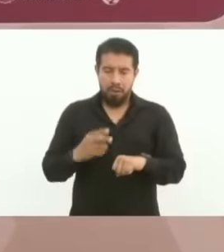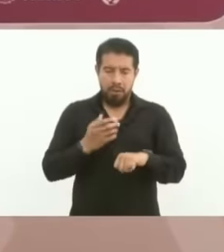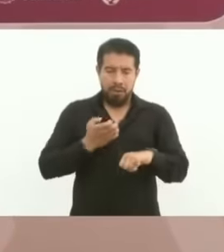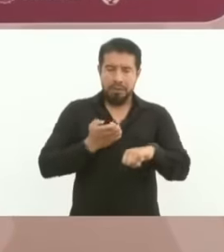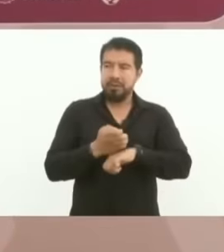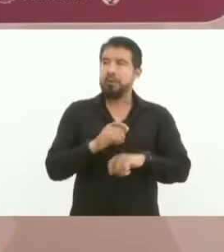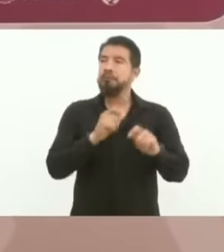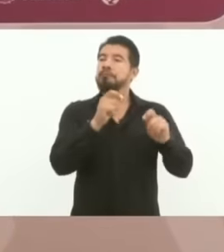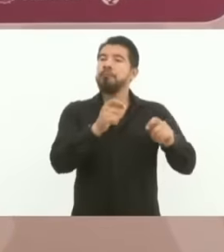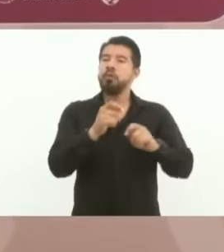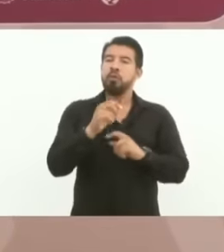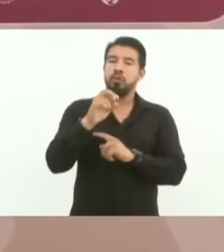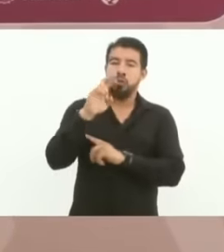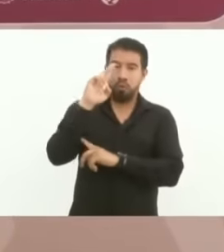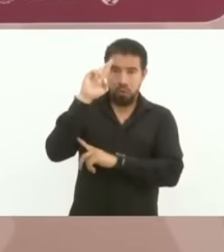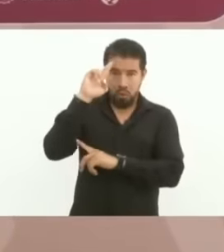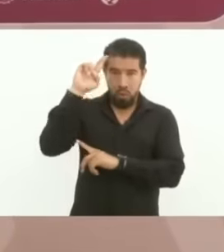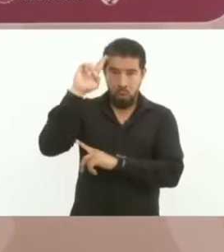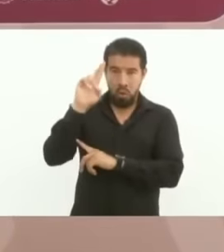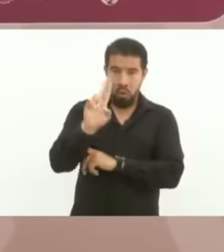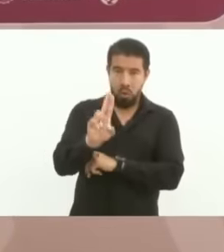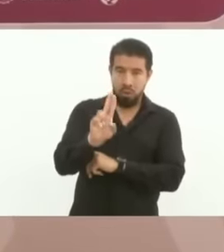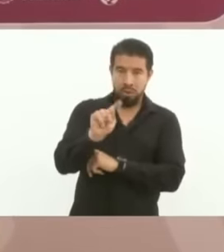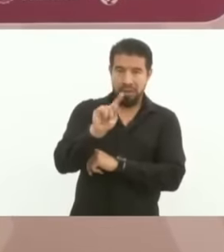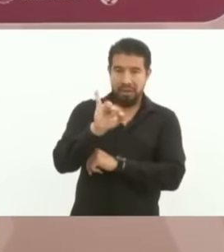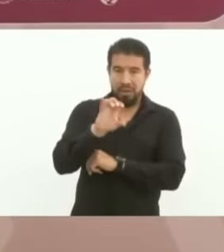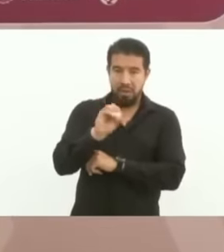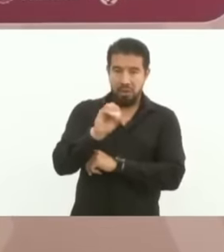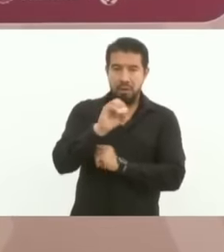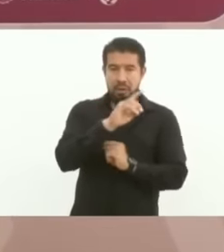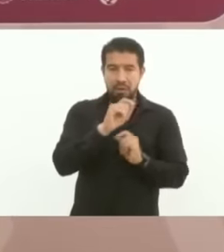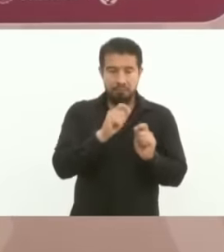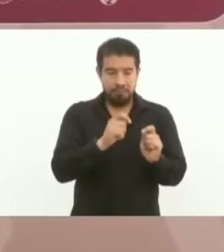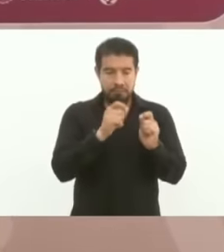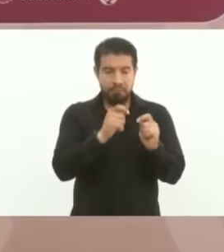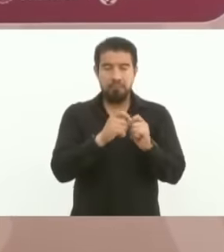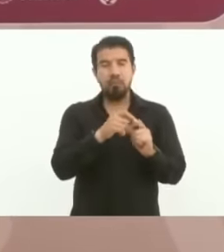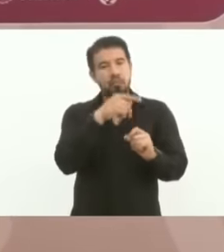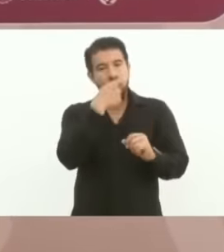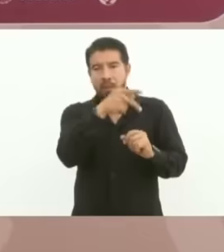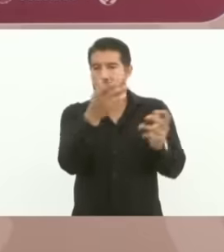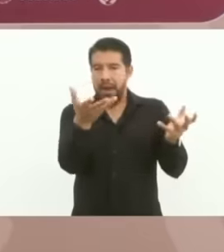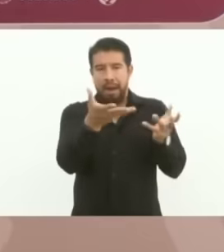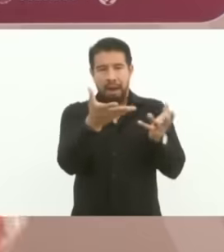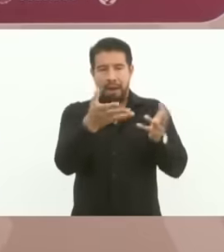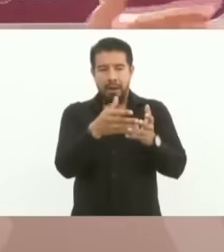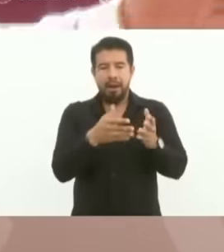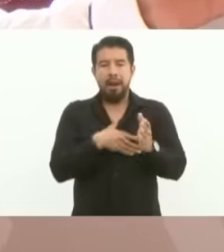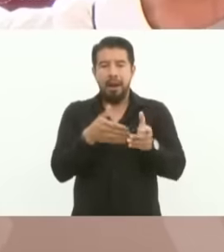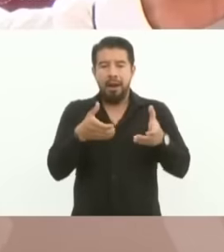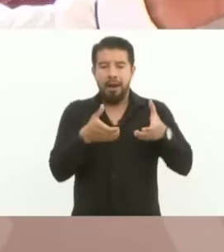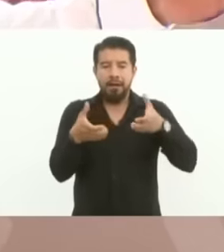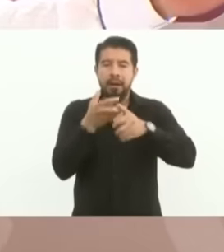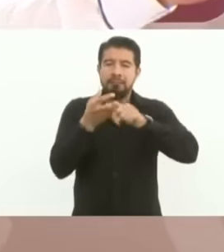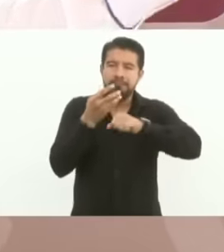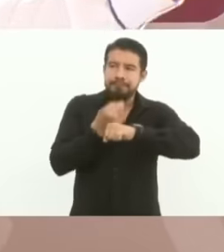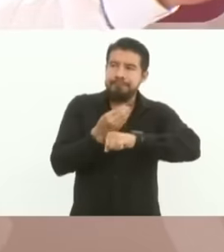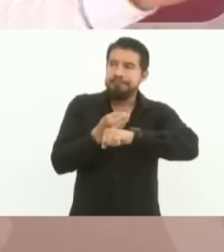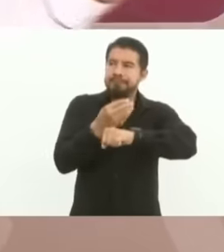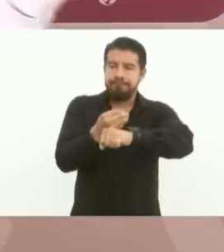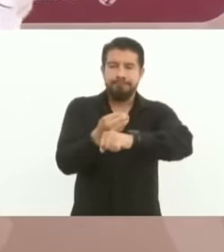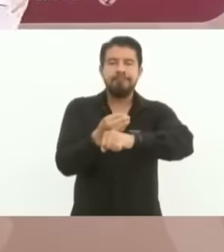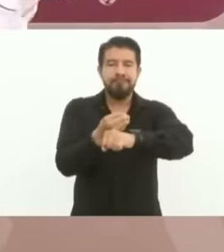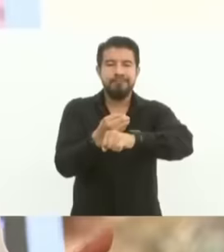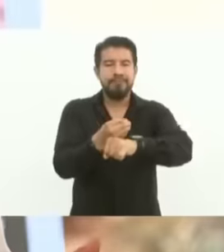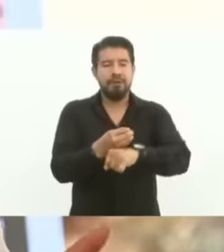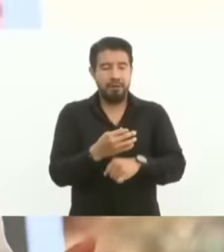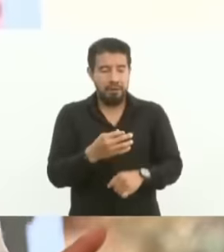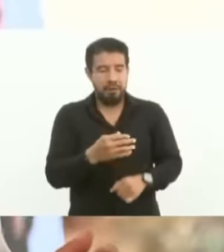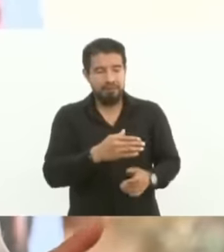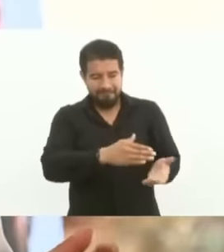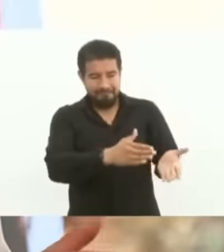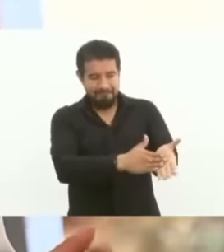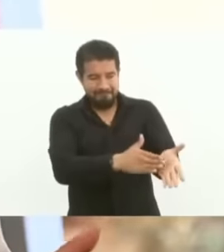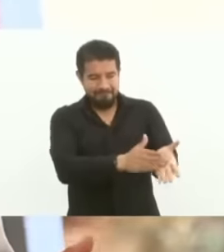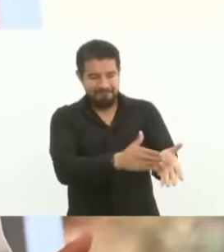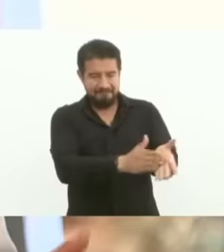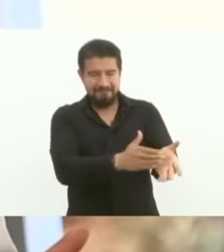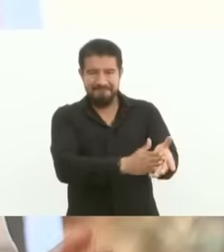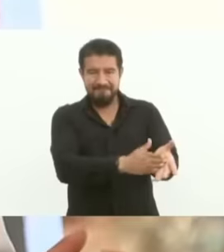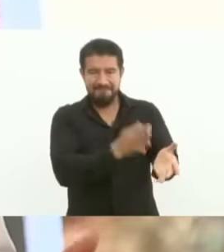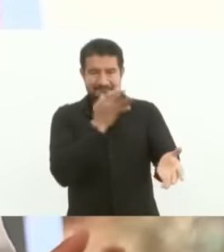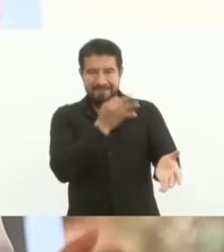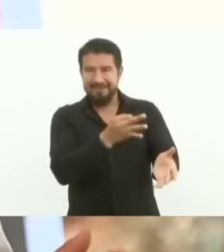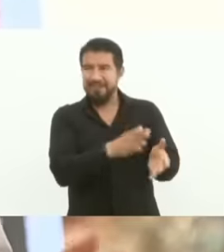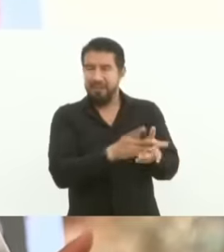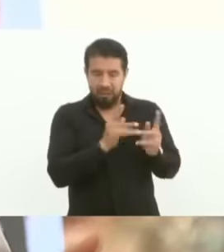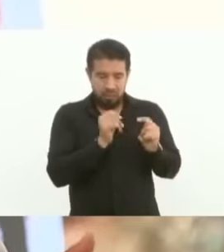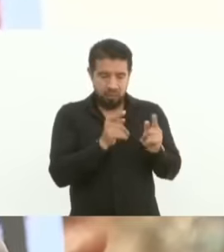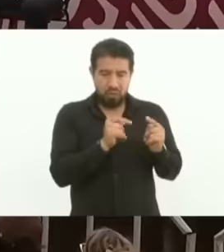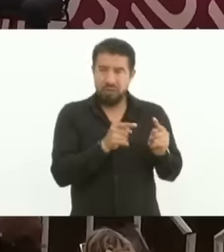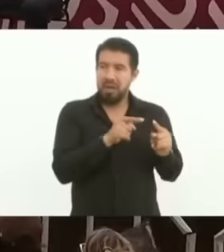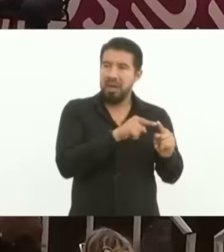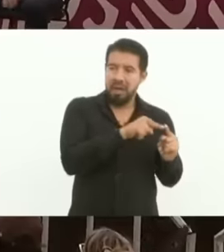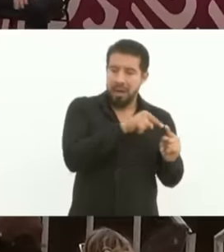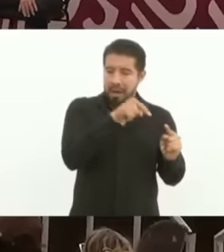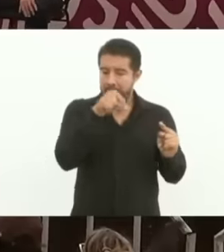is improving by building the highway. We congratulate you. because from Tuxla to here it already